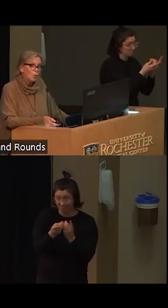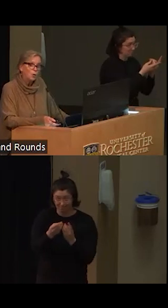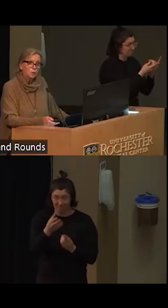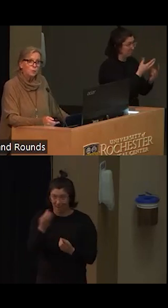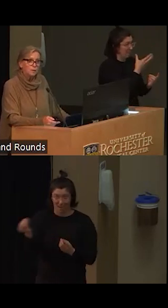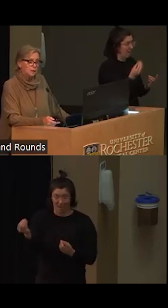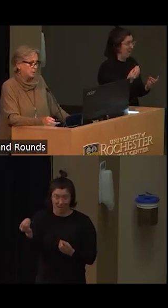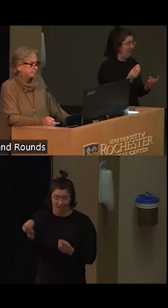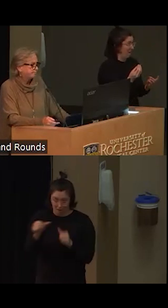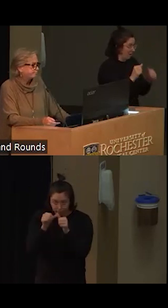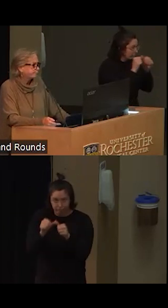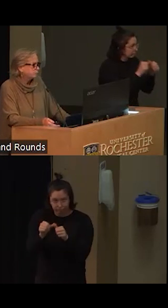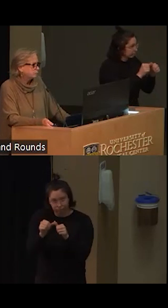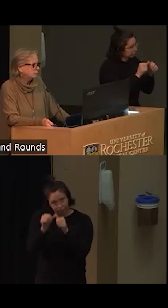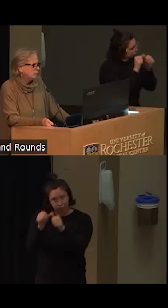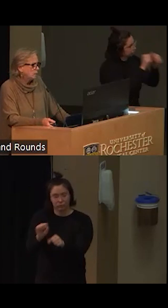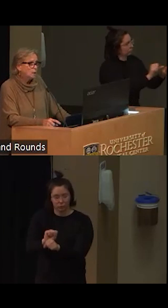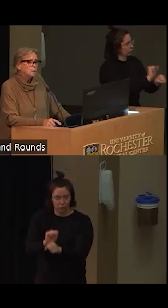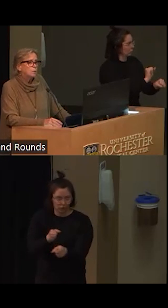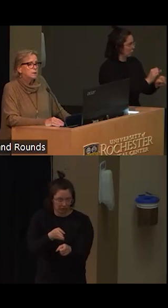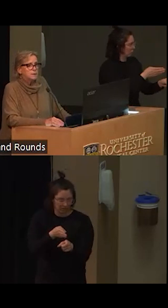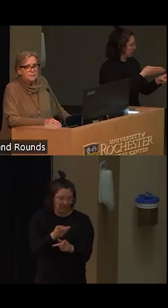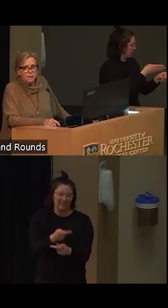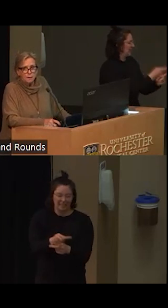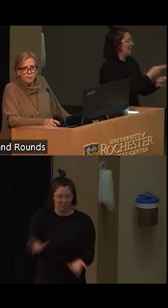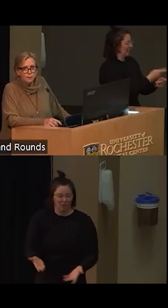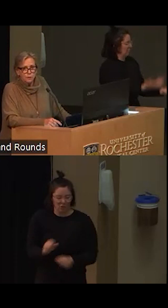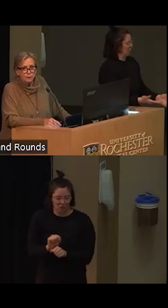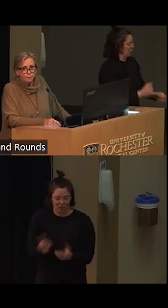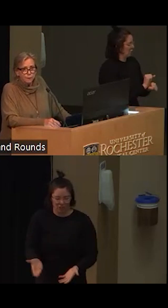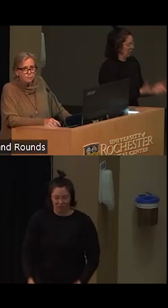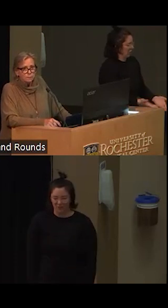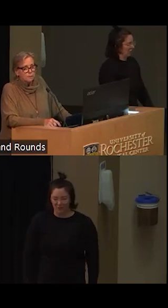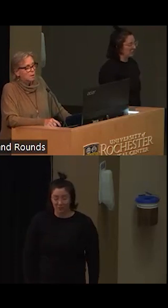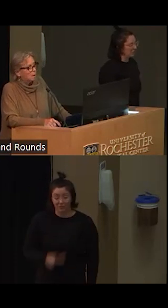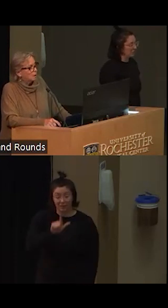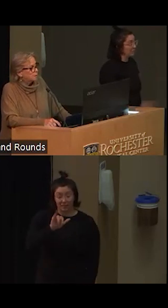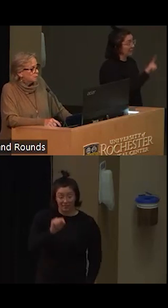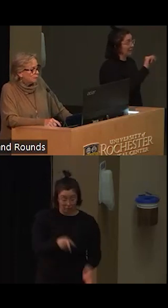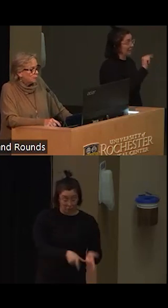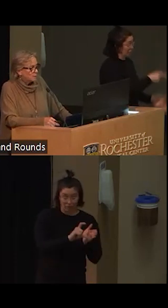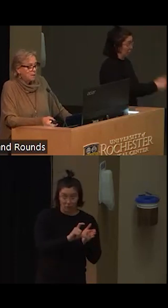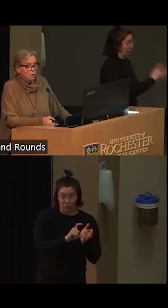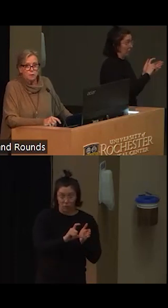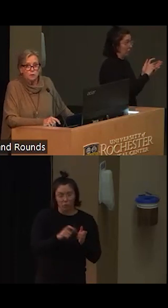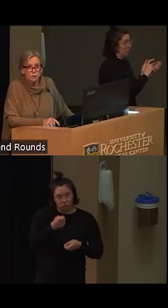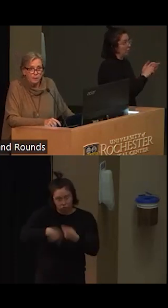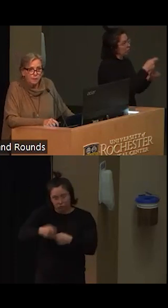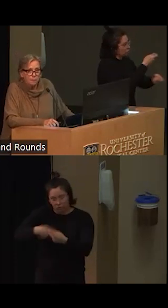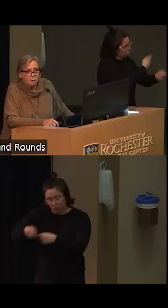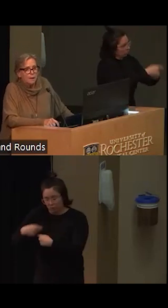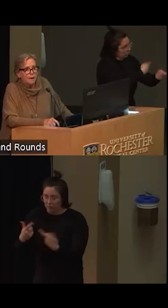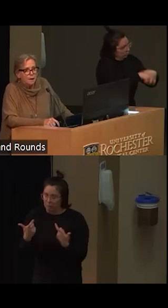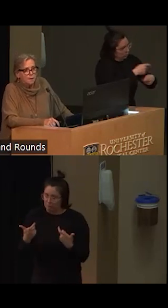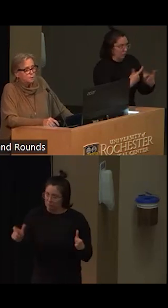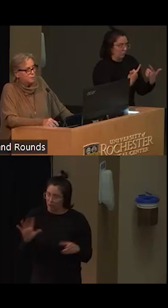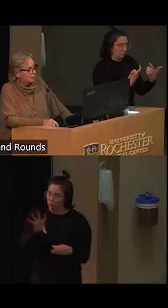also retention so we did a literature review uh turnover was a major contributor uh to